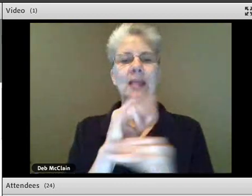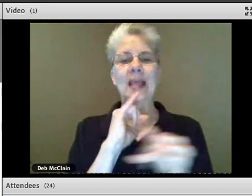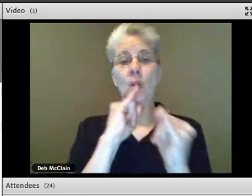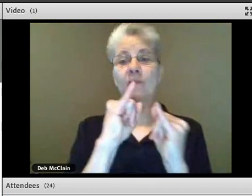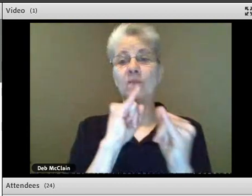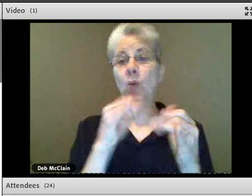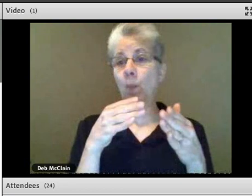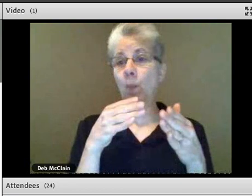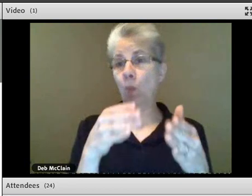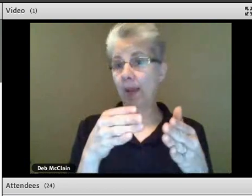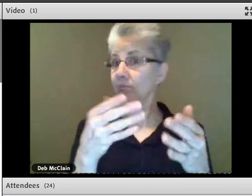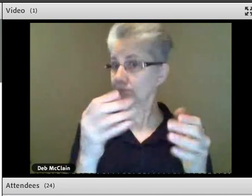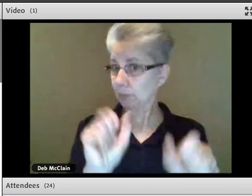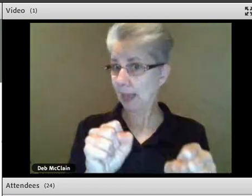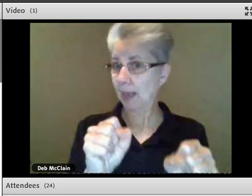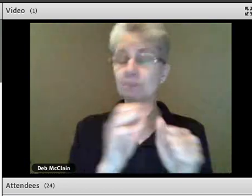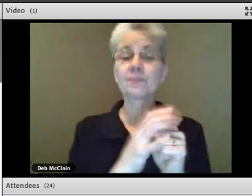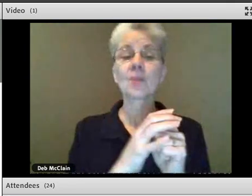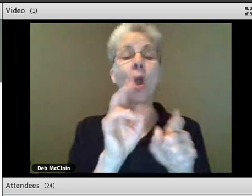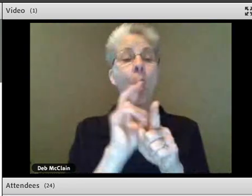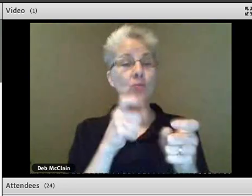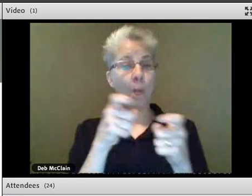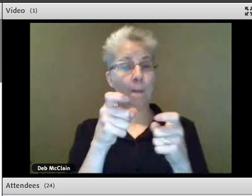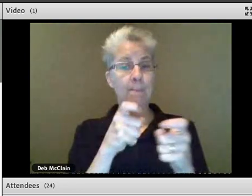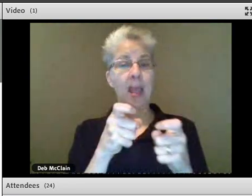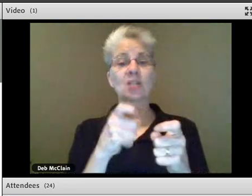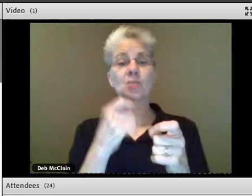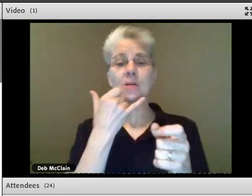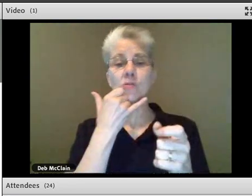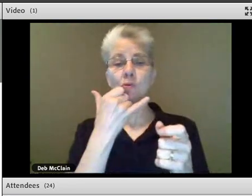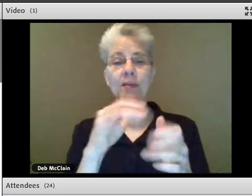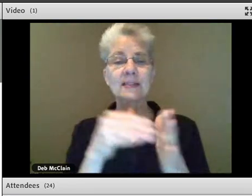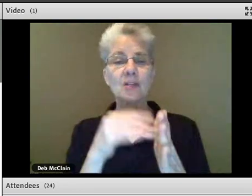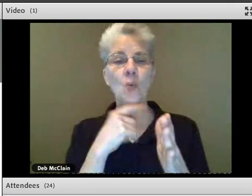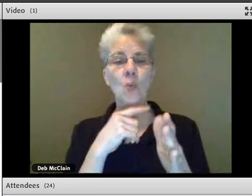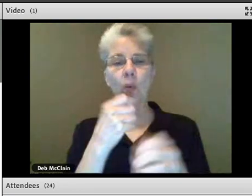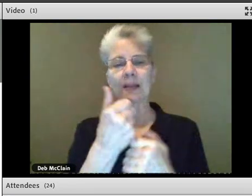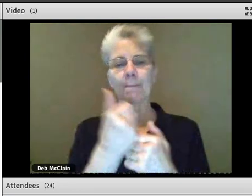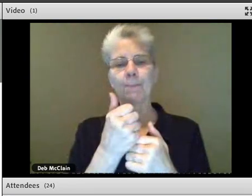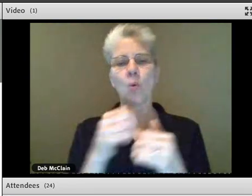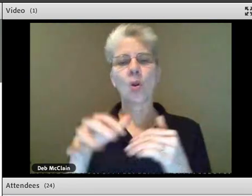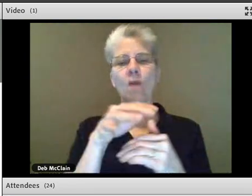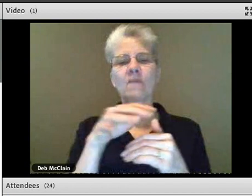so I also manage a call center. We support over 50 colleges and universities around the world,